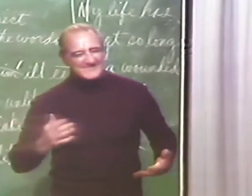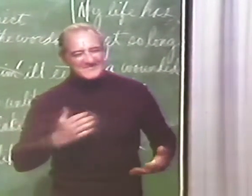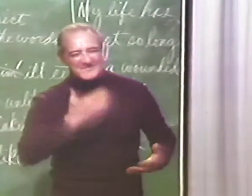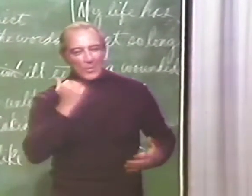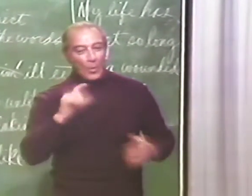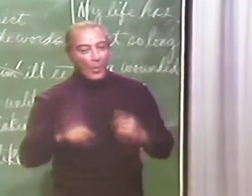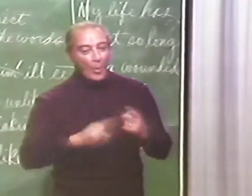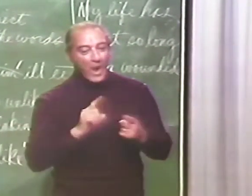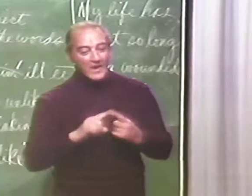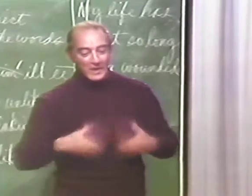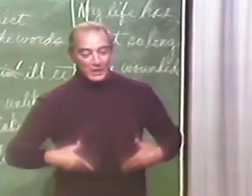OLDER...